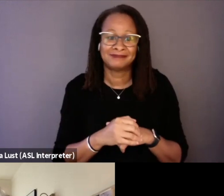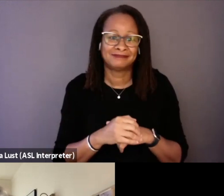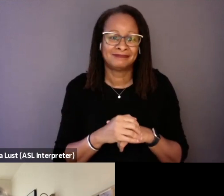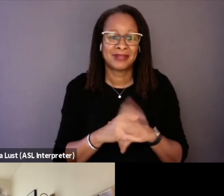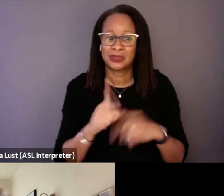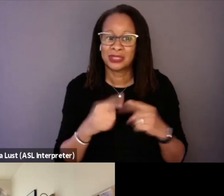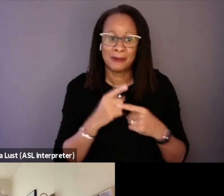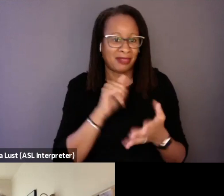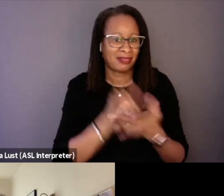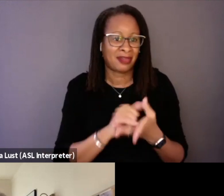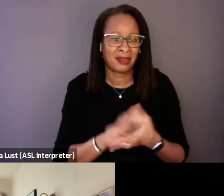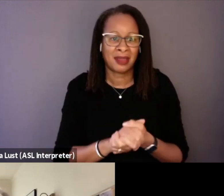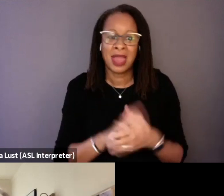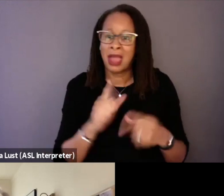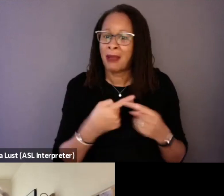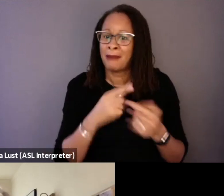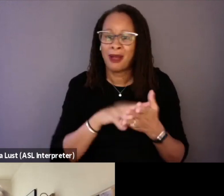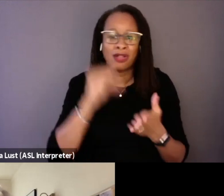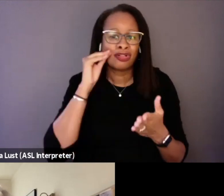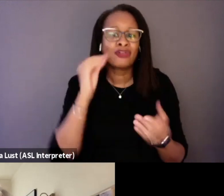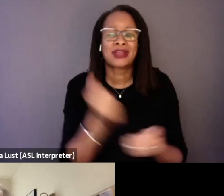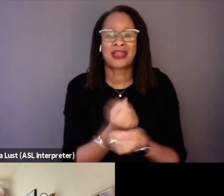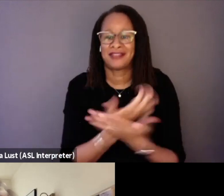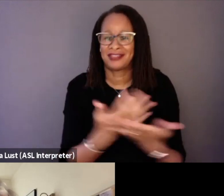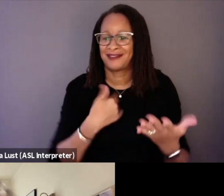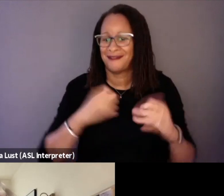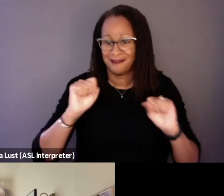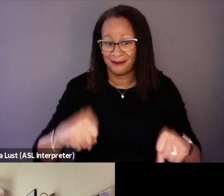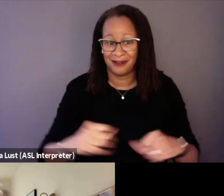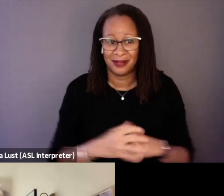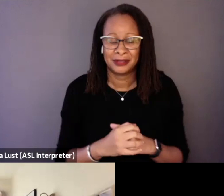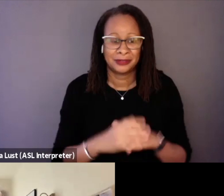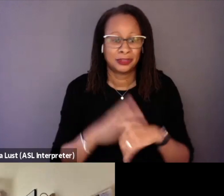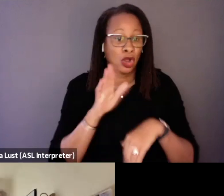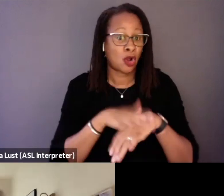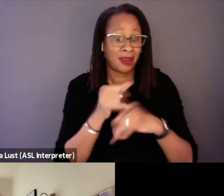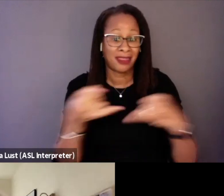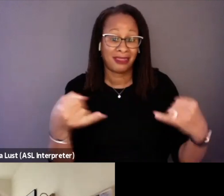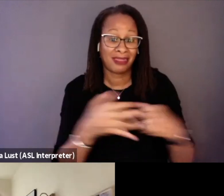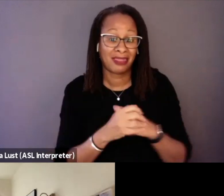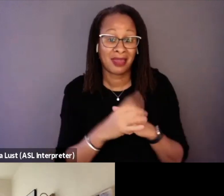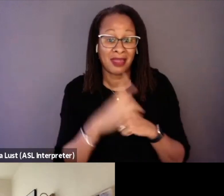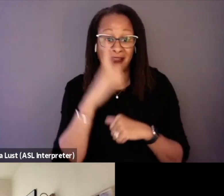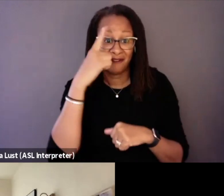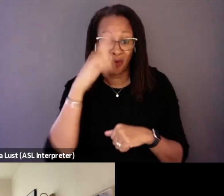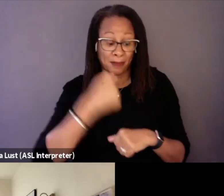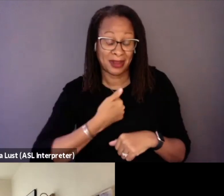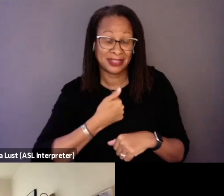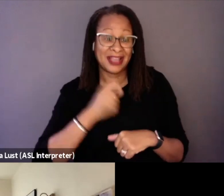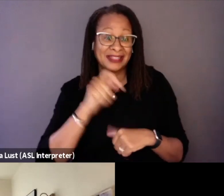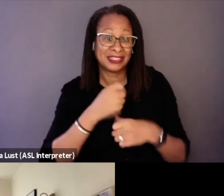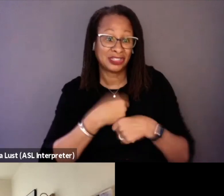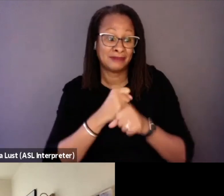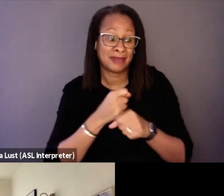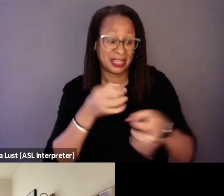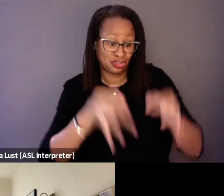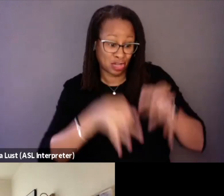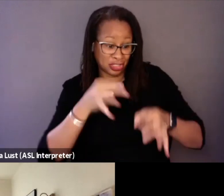It was about learning everything I could online because to me, I needed to make justice to what I was seeing,